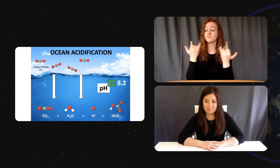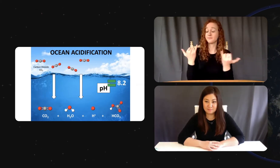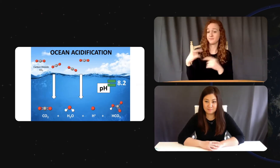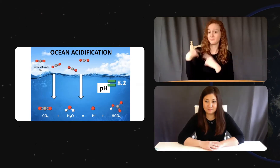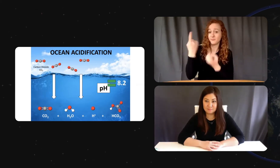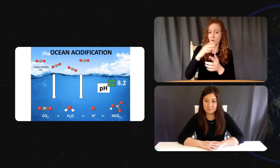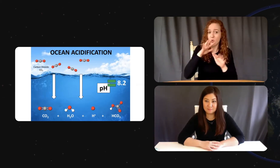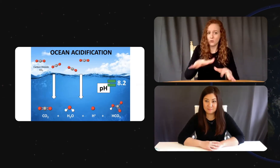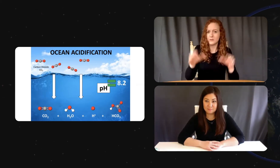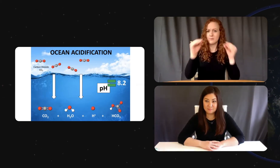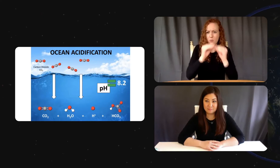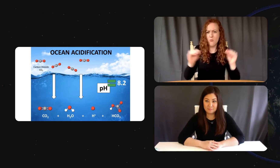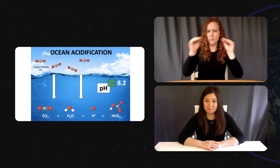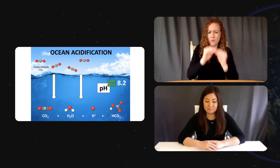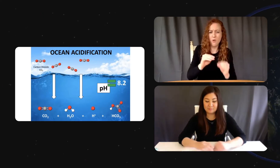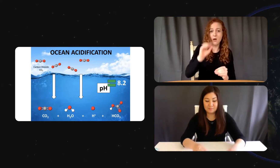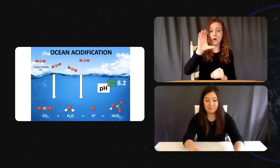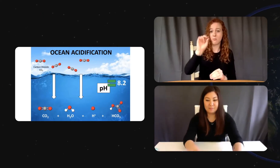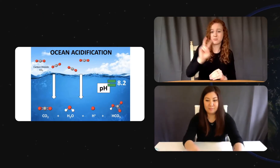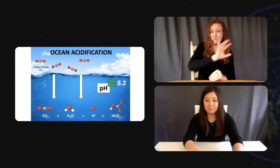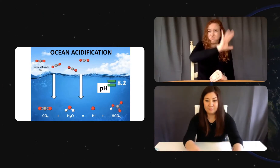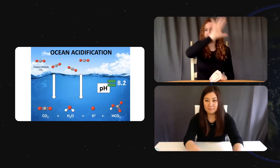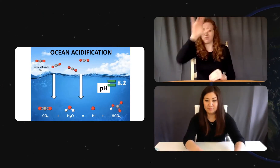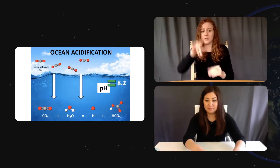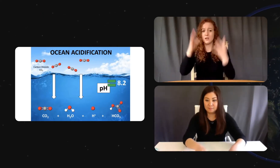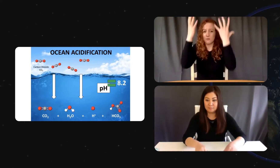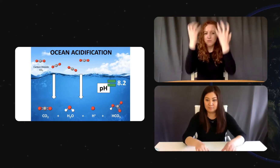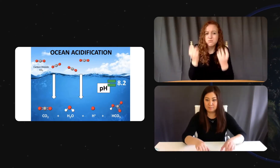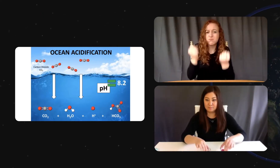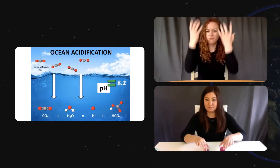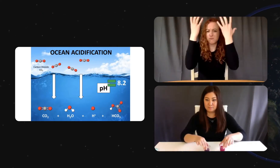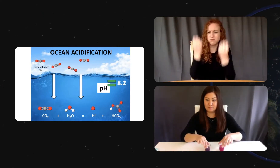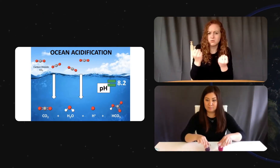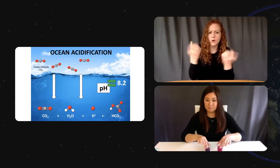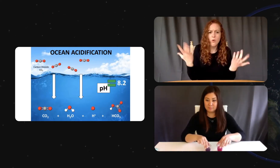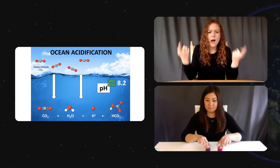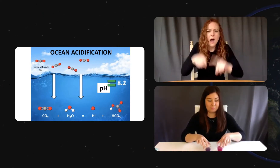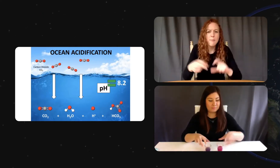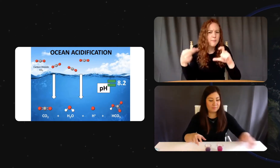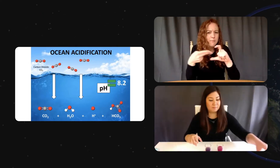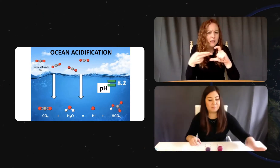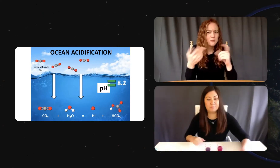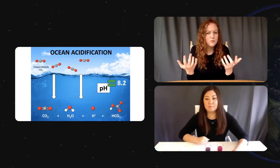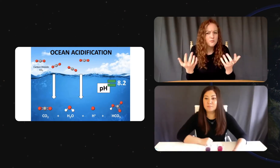Now, it's becoming more and more polluted with carbon dioxide.